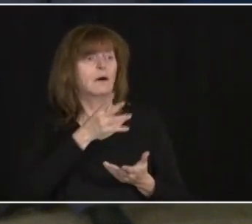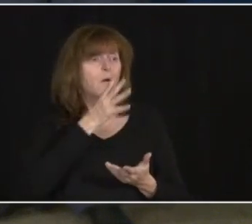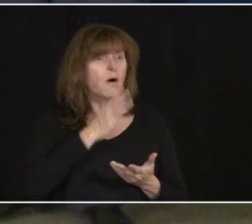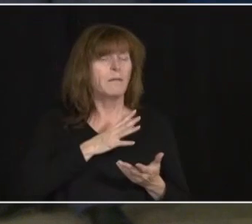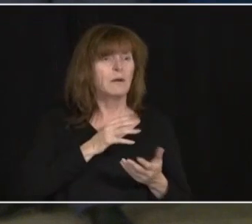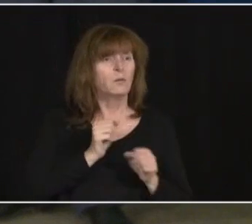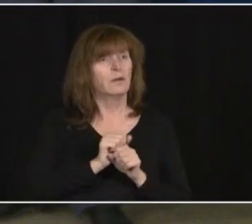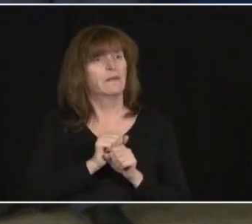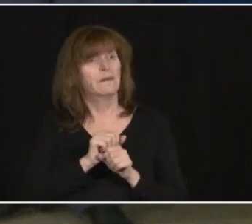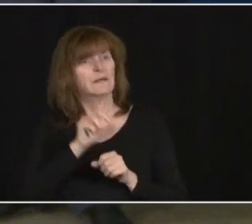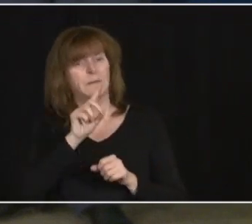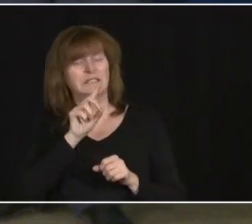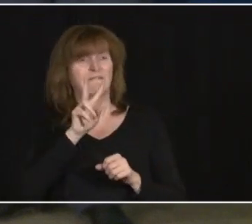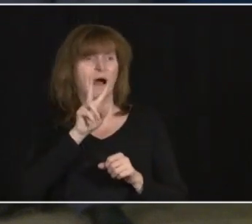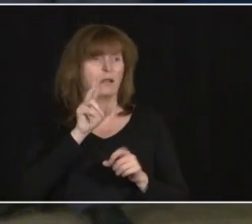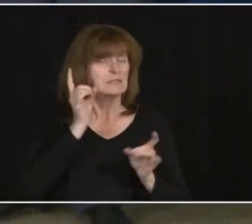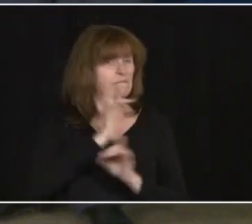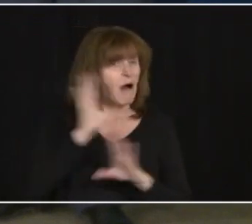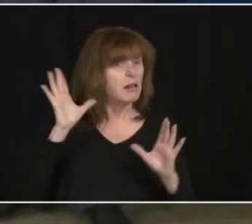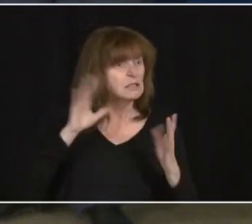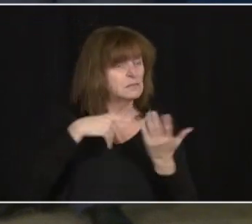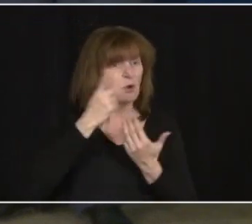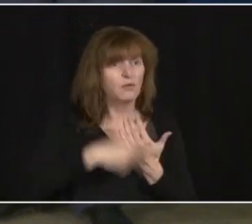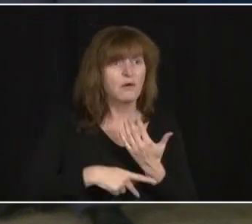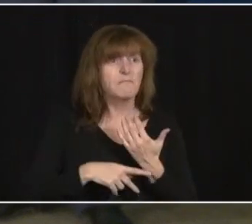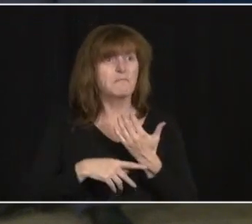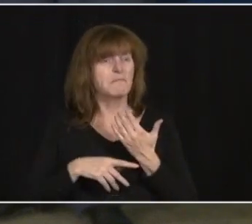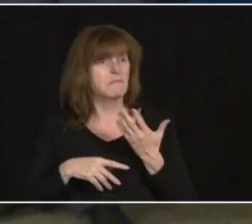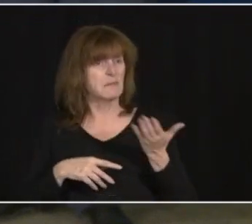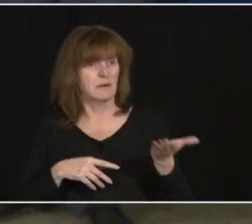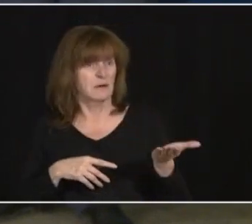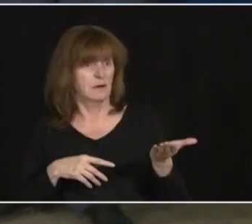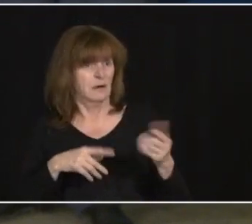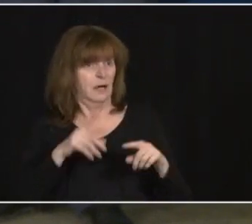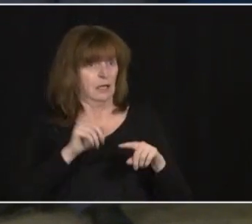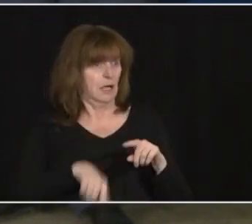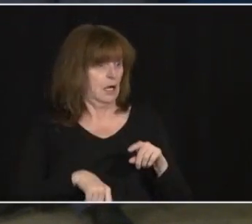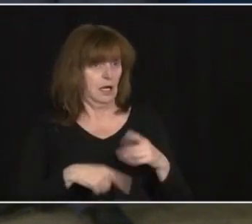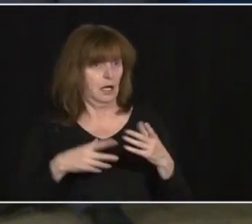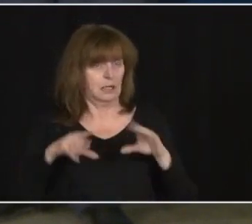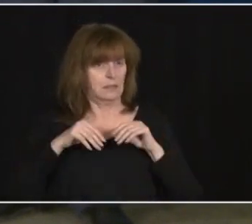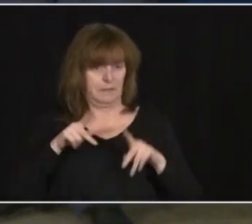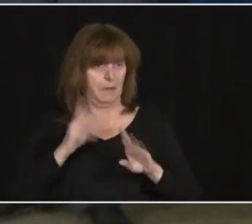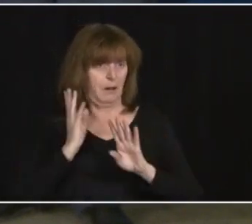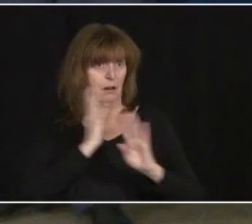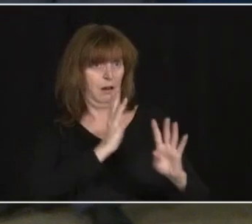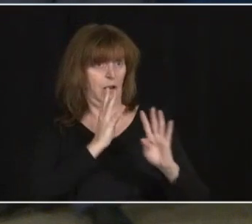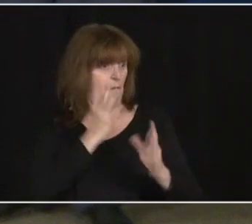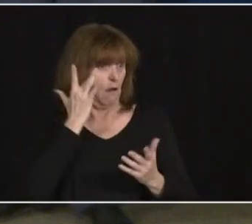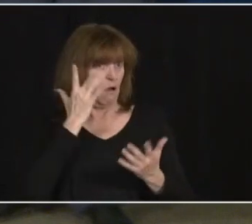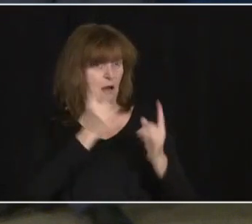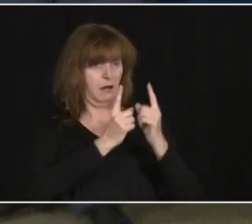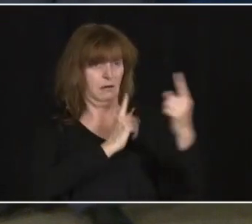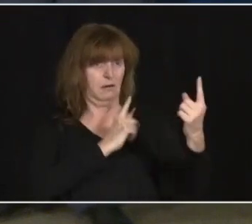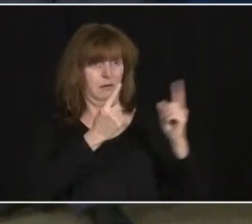the space because of physical distancing and also people let out of provincial jails because the province